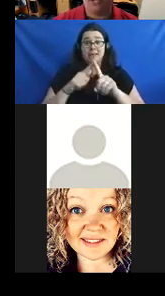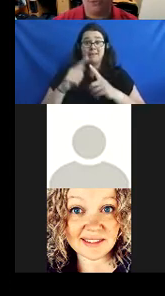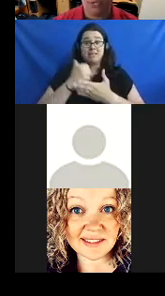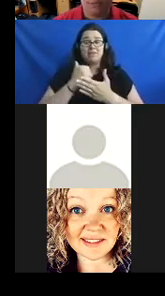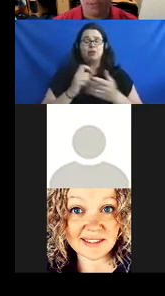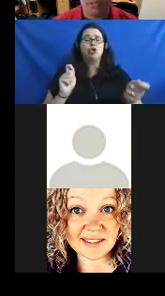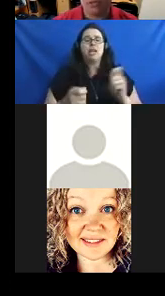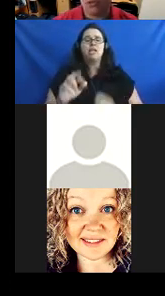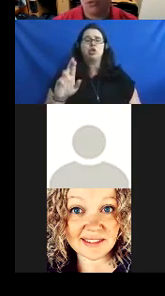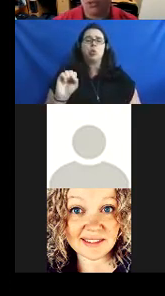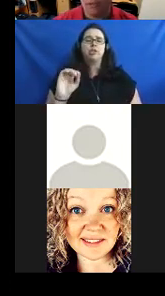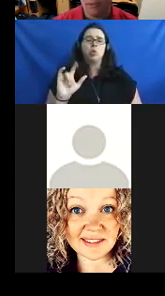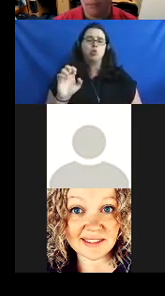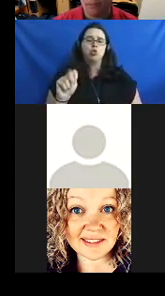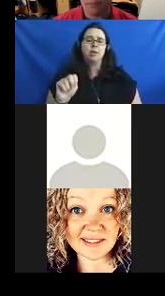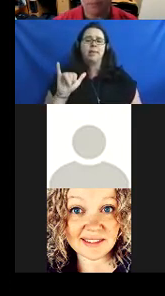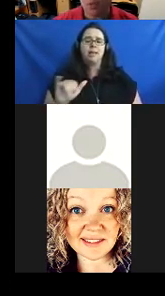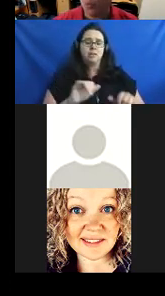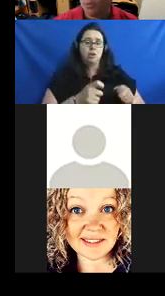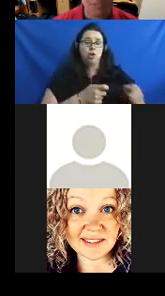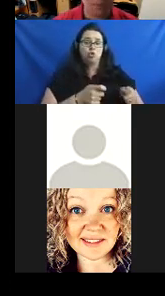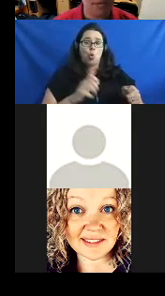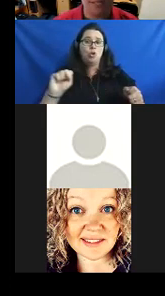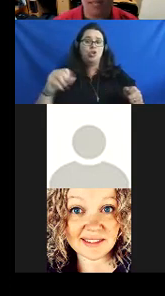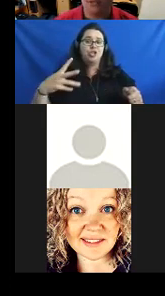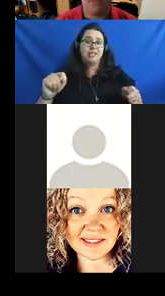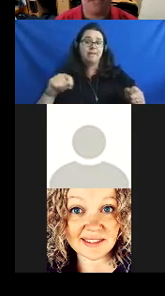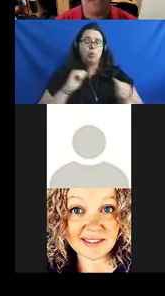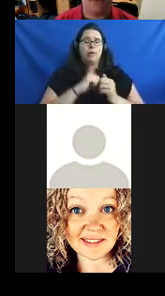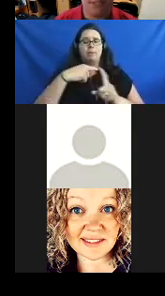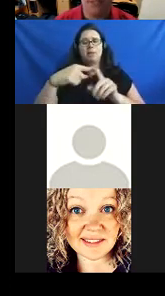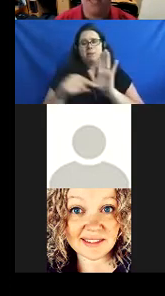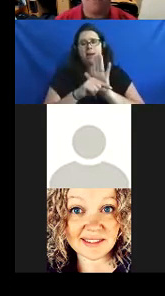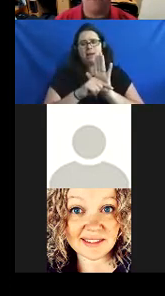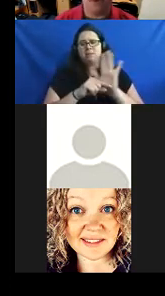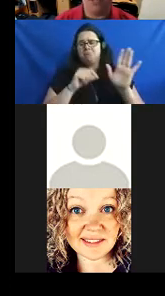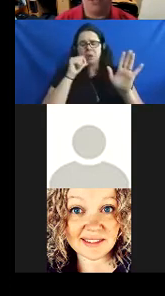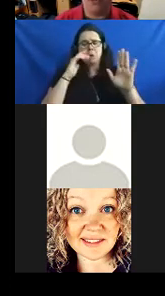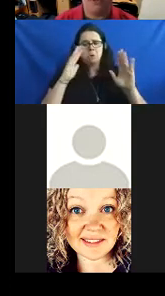THE RESOLUTION WHICH IS CONTROL SHIFT WITH PLUS OR MINUS. I DON'T EXPECT YOU TO MEMORIZE THOSE.